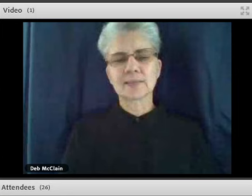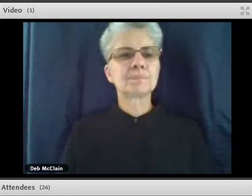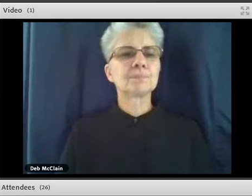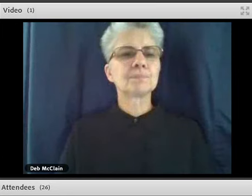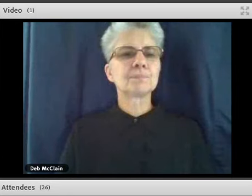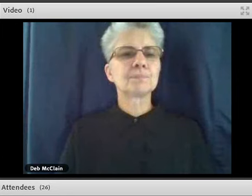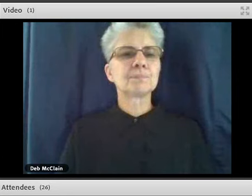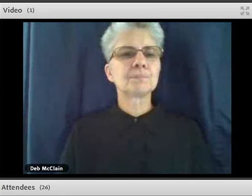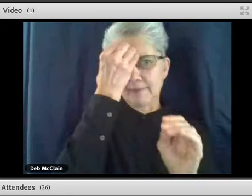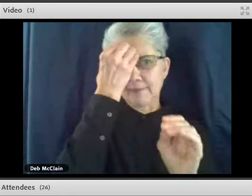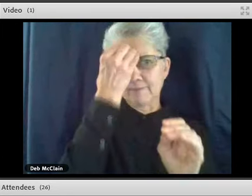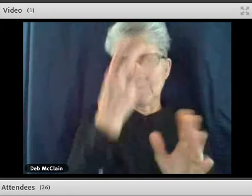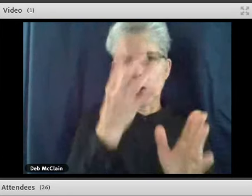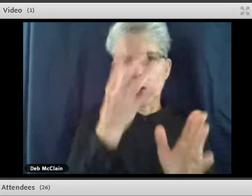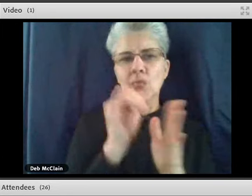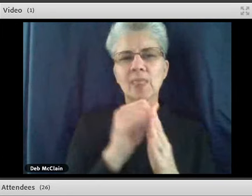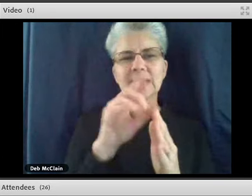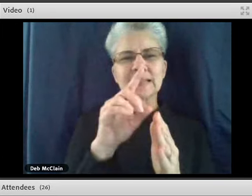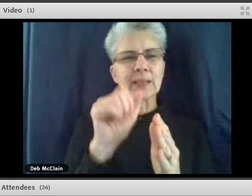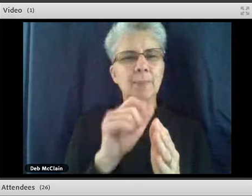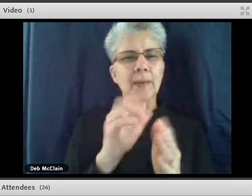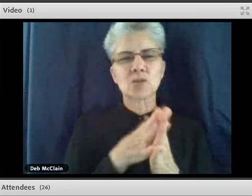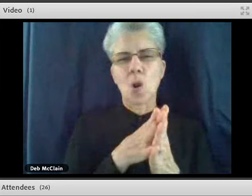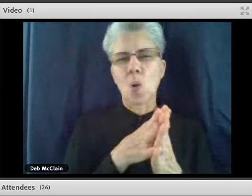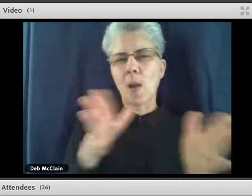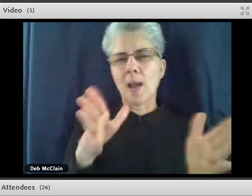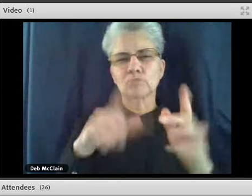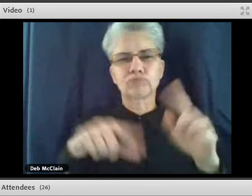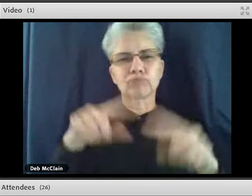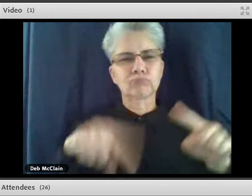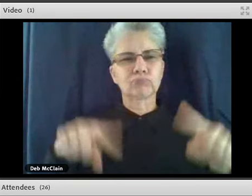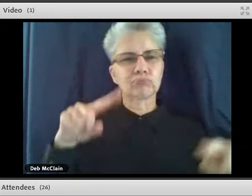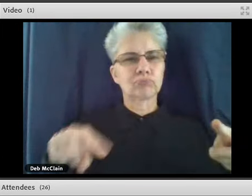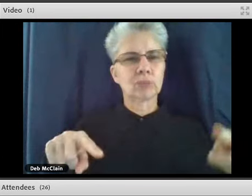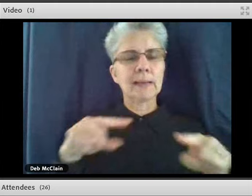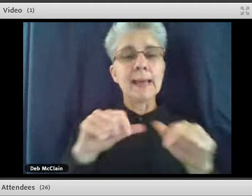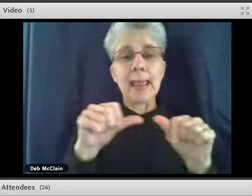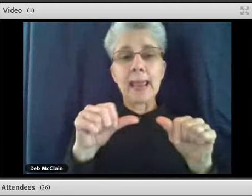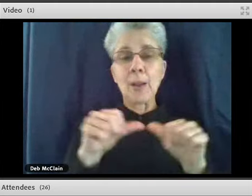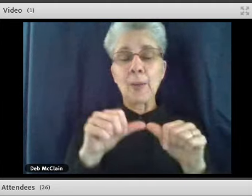and your patrons are a resident of Florida. PsycINFO. Again, disabilities